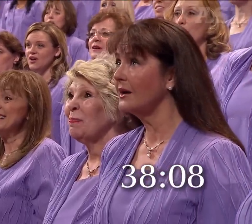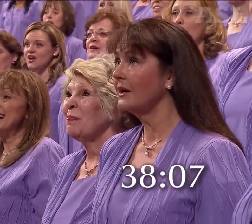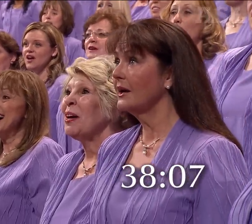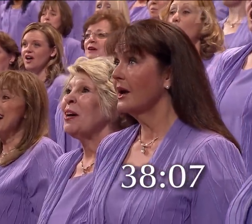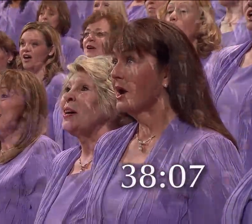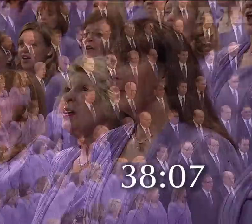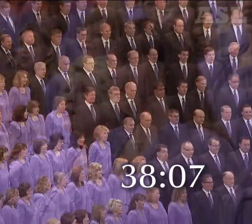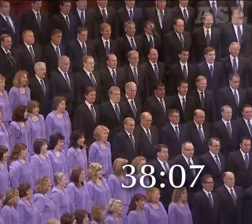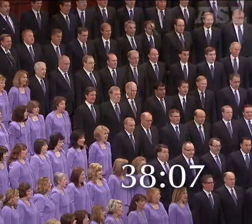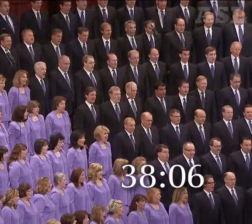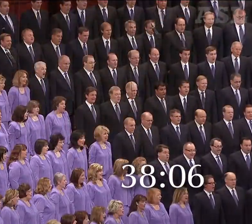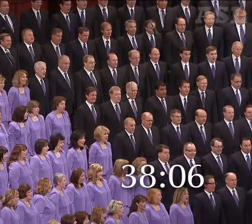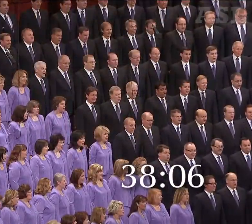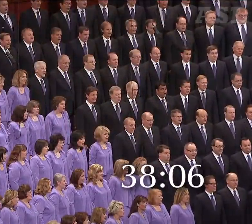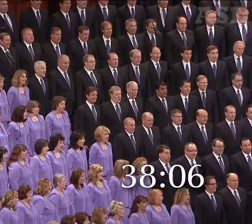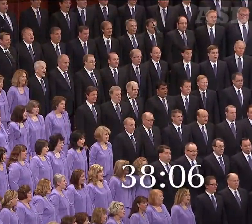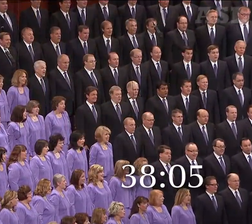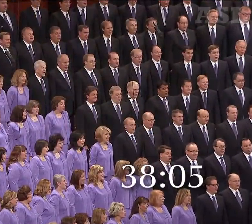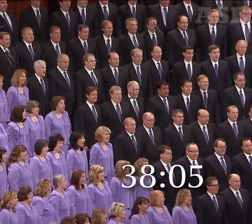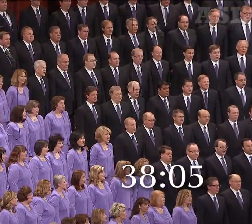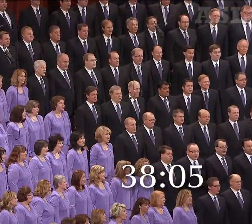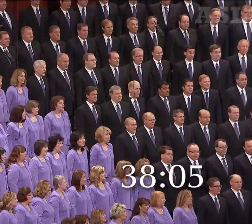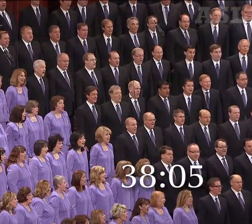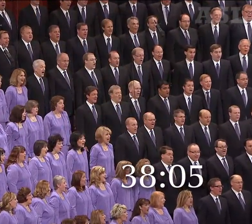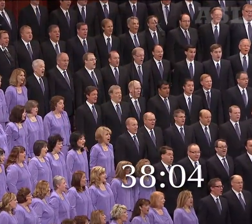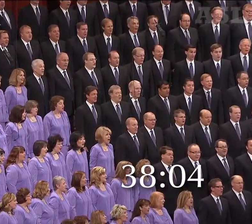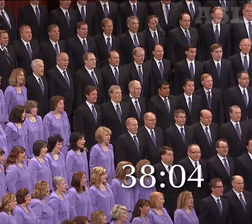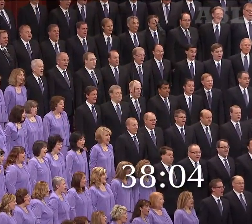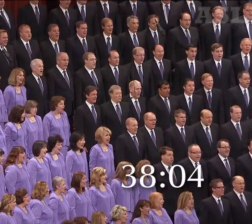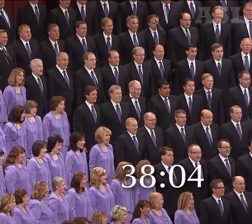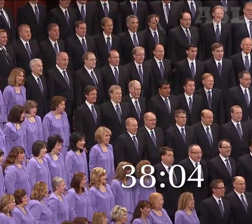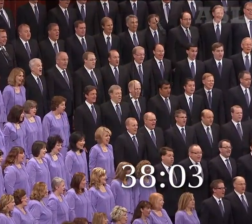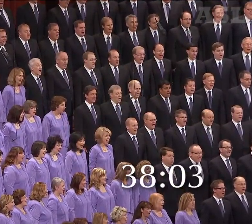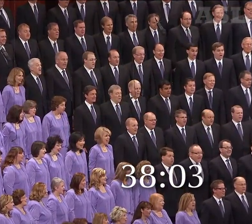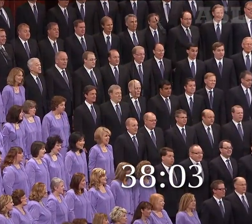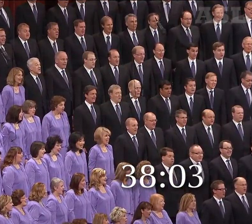THIS IS THE ENGLISH